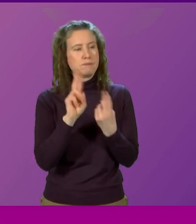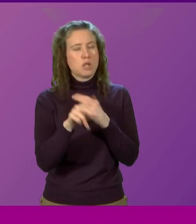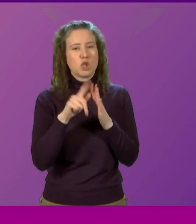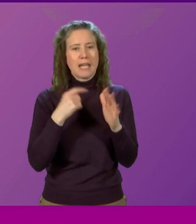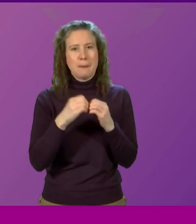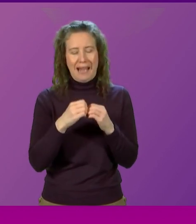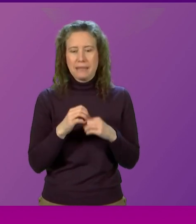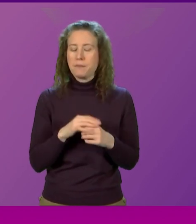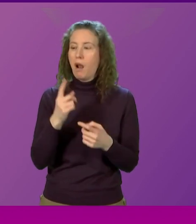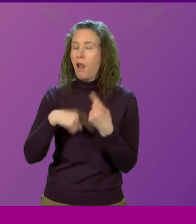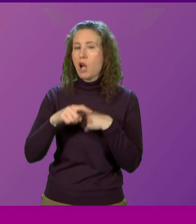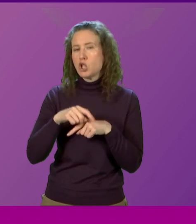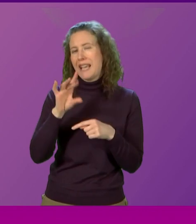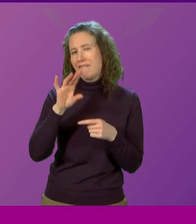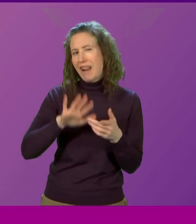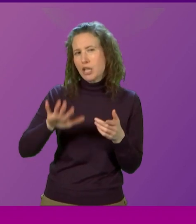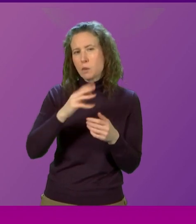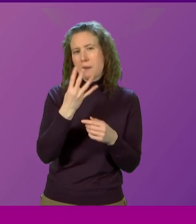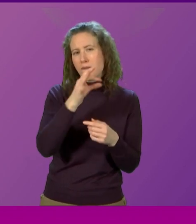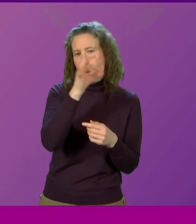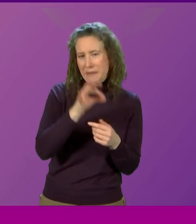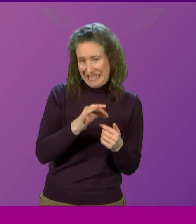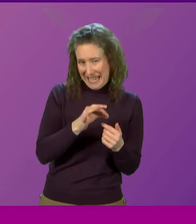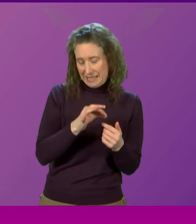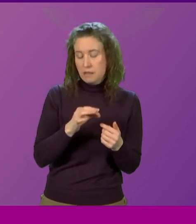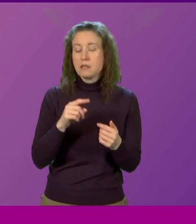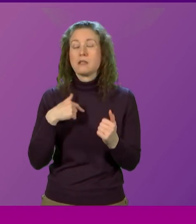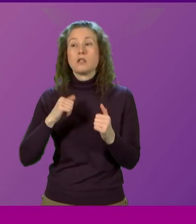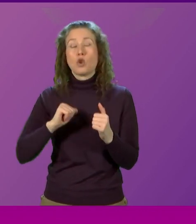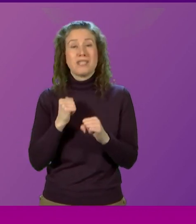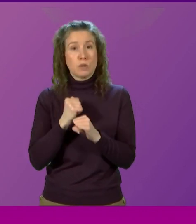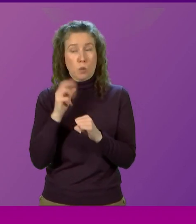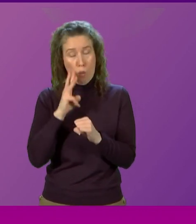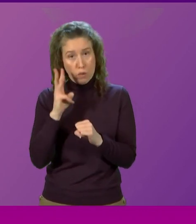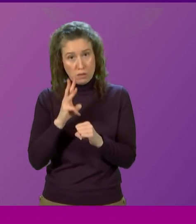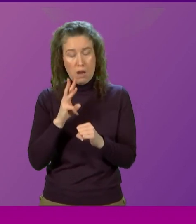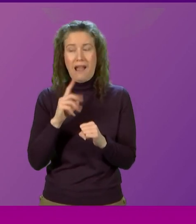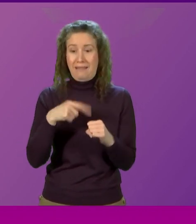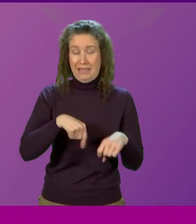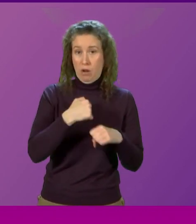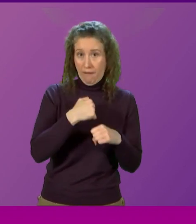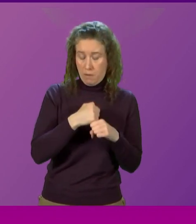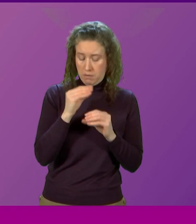Last year, inflation was running at about 4 per cent. Under the formula agreed by Scottish Water and this Government, water rates are charged